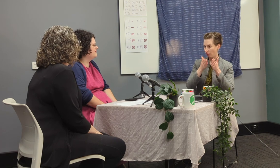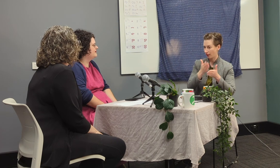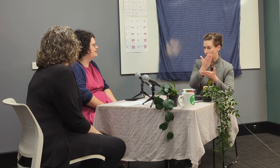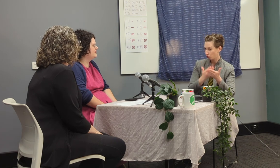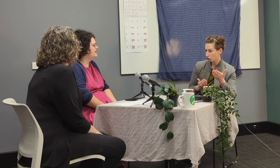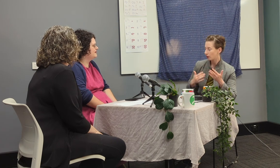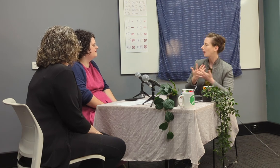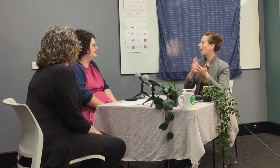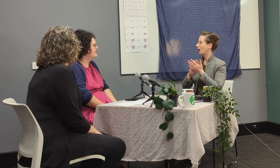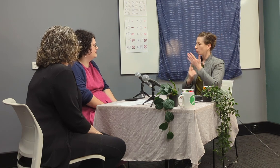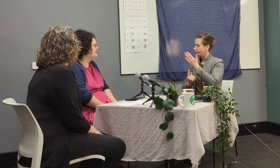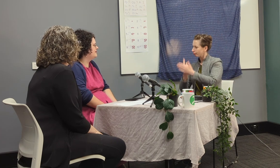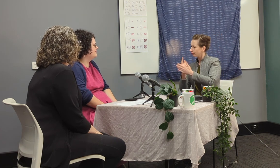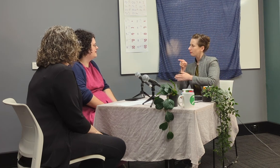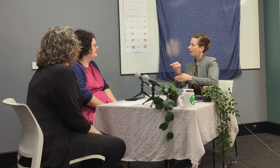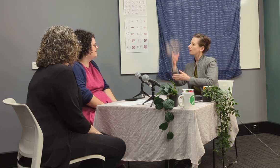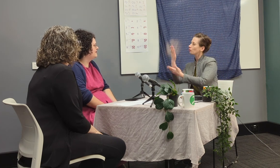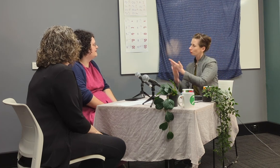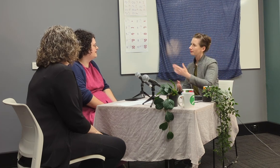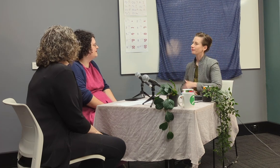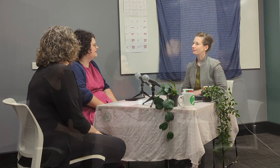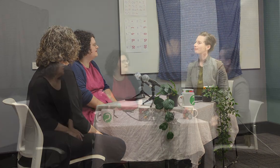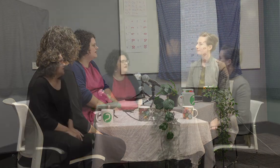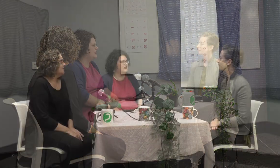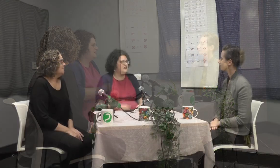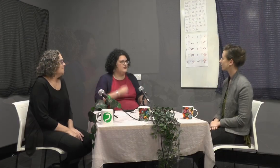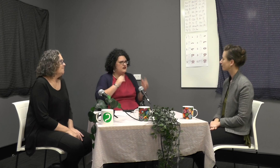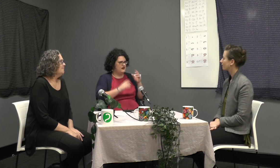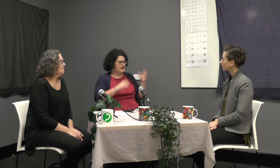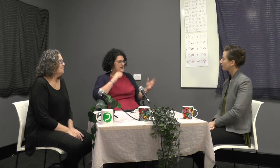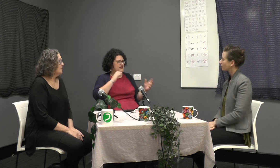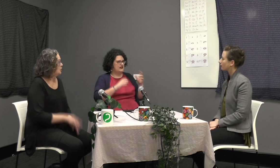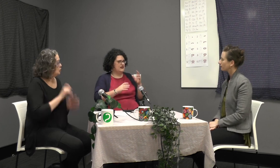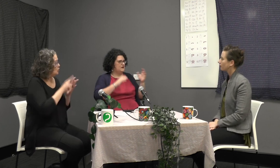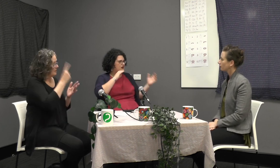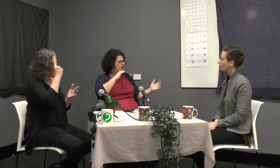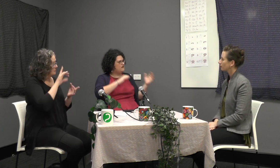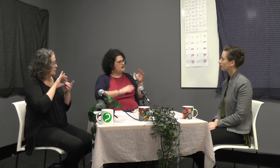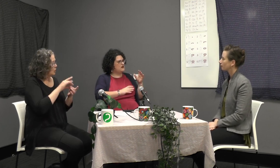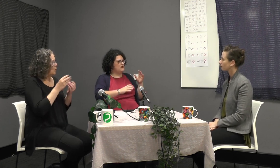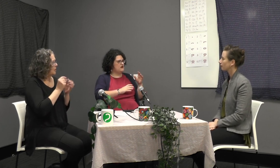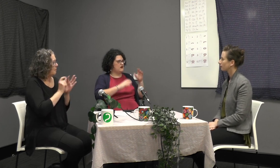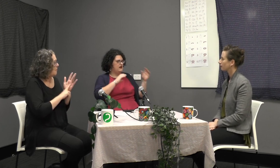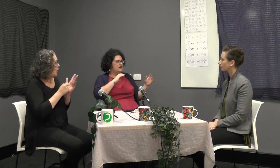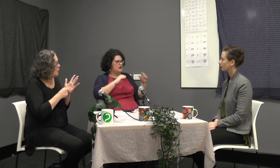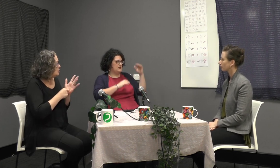at how enactment would occur in both stories. G: Do you think that’s related to the plot of these stories, or the fact that one was